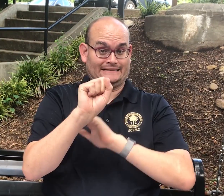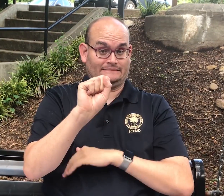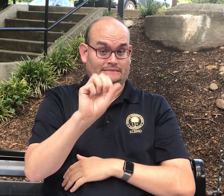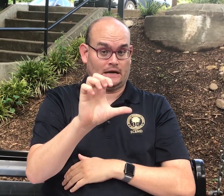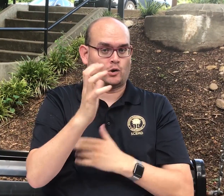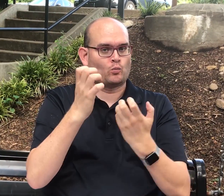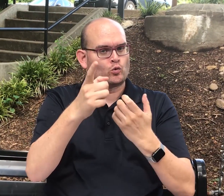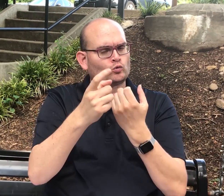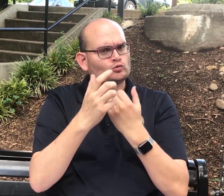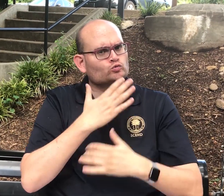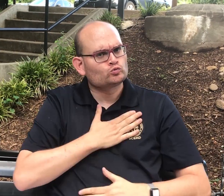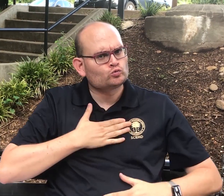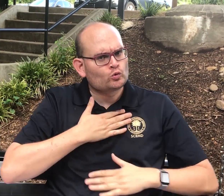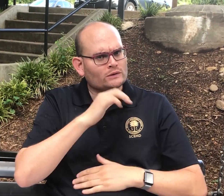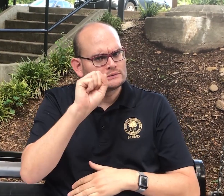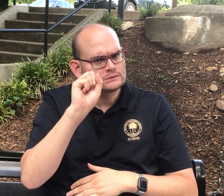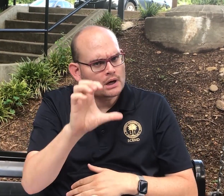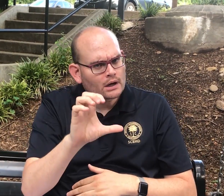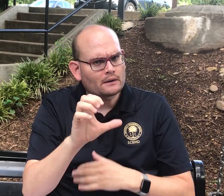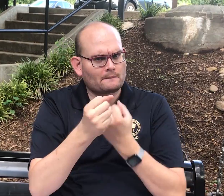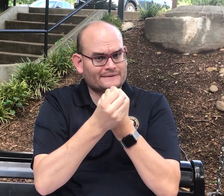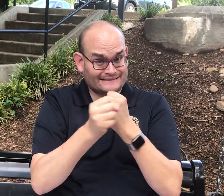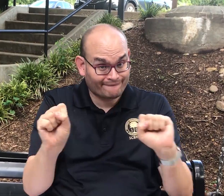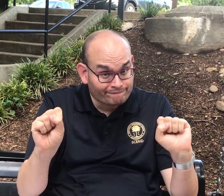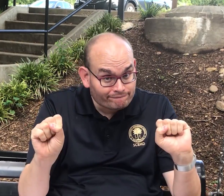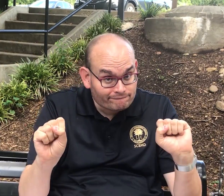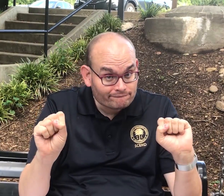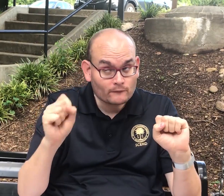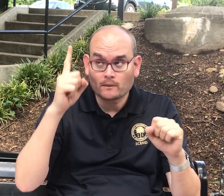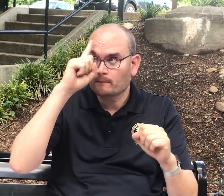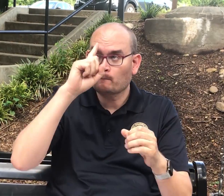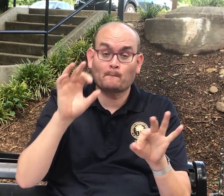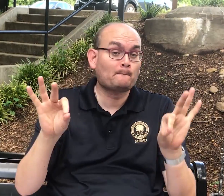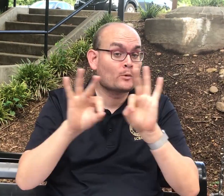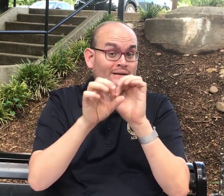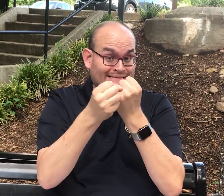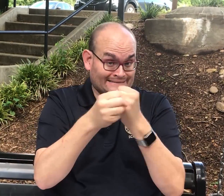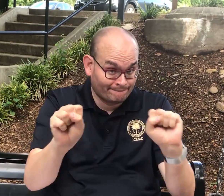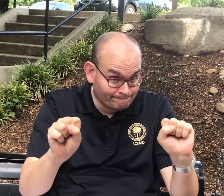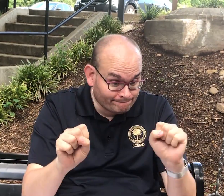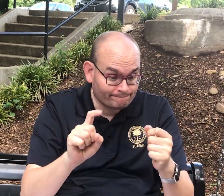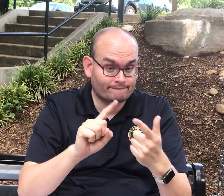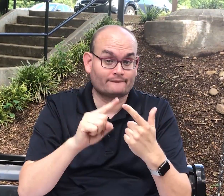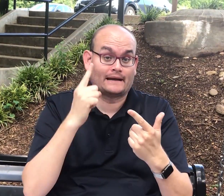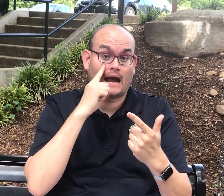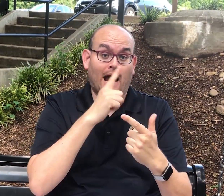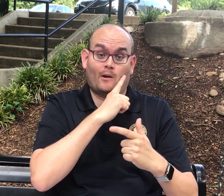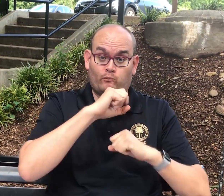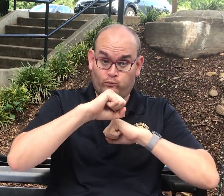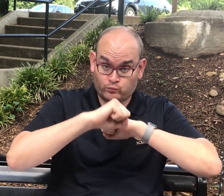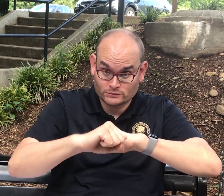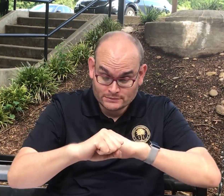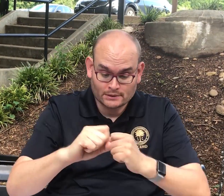THE STATE OF SOUTH CAROLINA ENCOURAGES ULTIMATE ECLIPSE VIEWING PLEASURE THROUGH SAFETY FIRST PRACTICES.